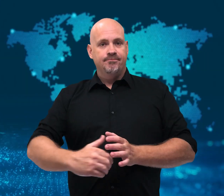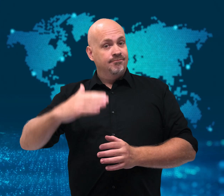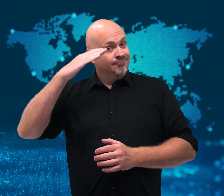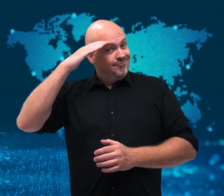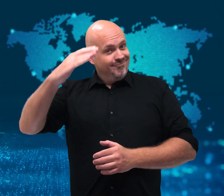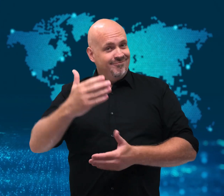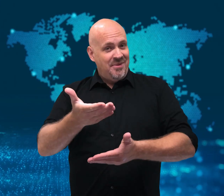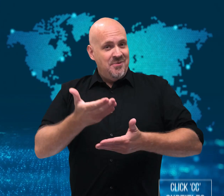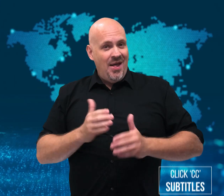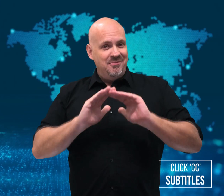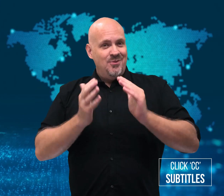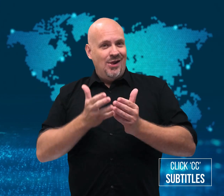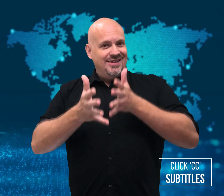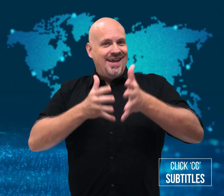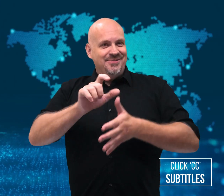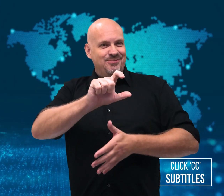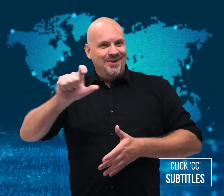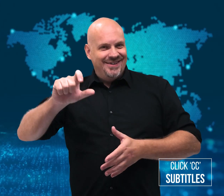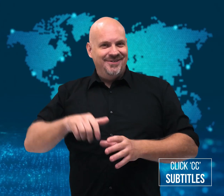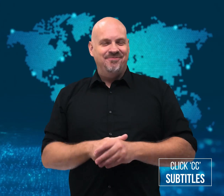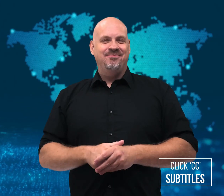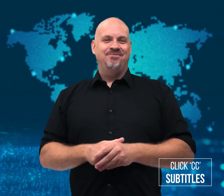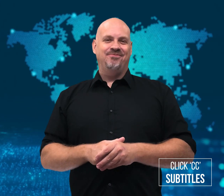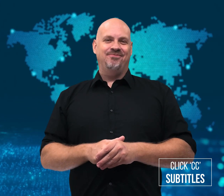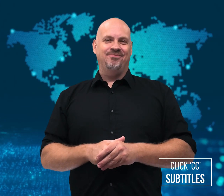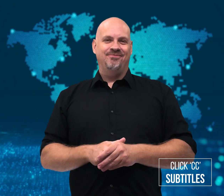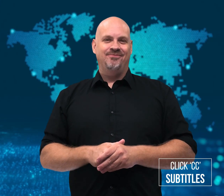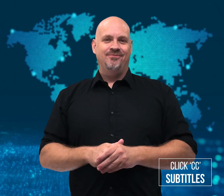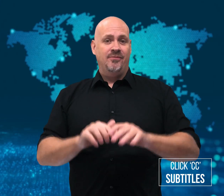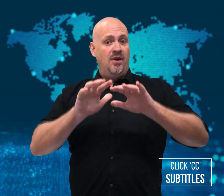Welcome to WorldSign Week!